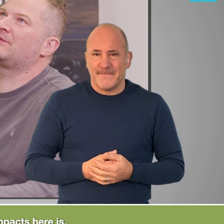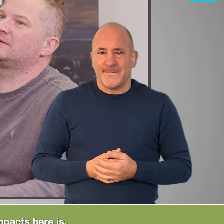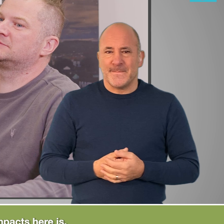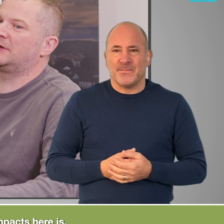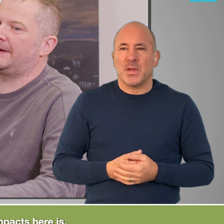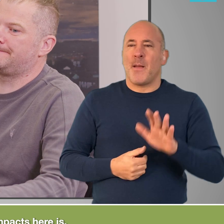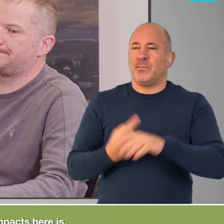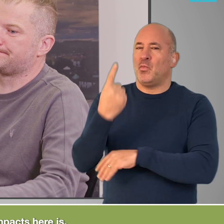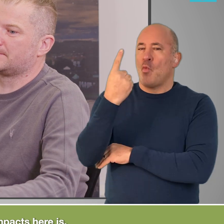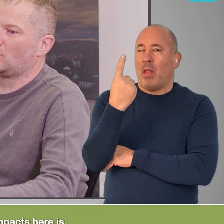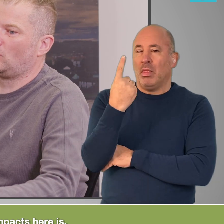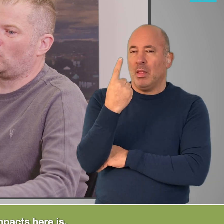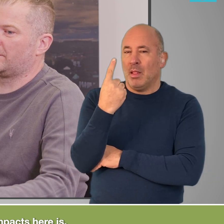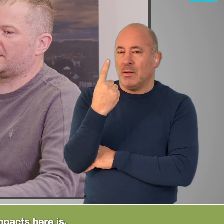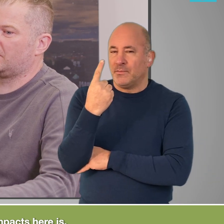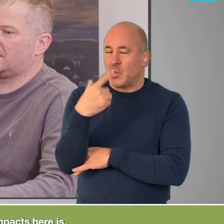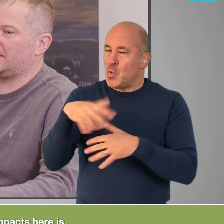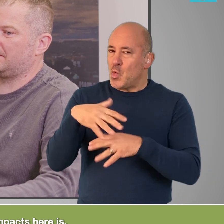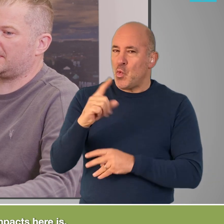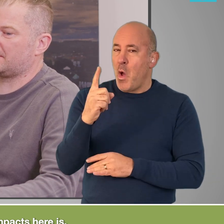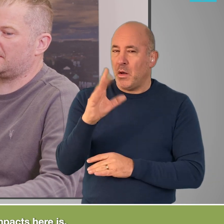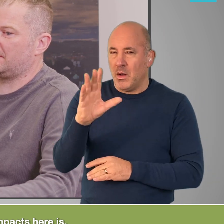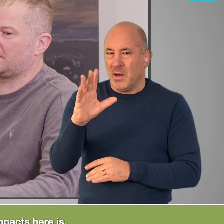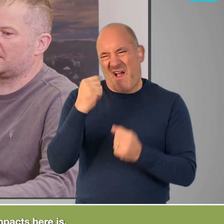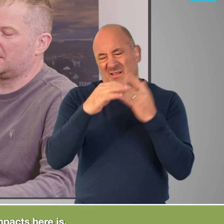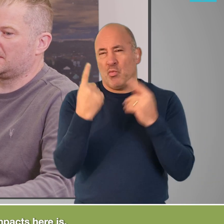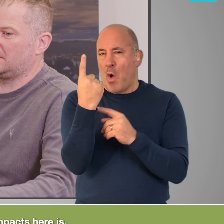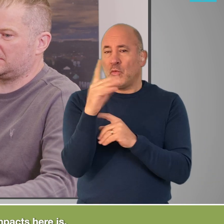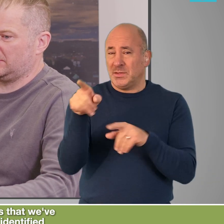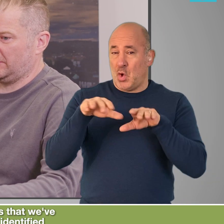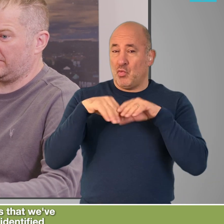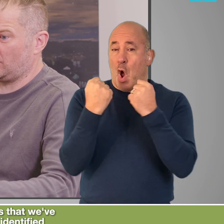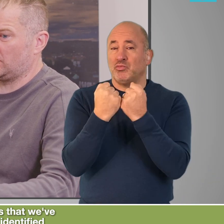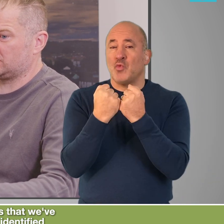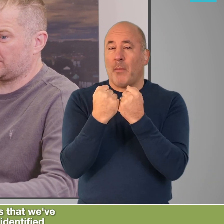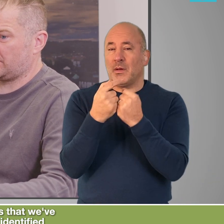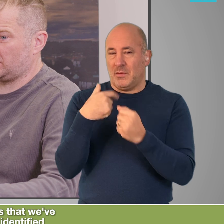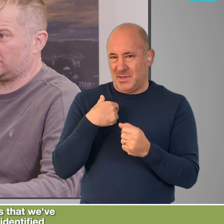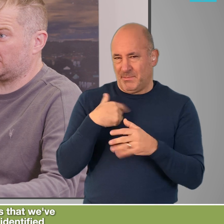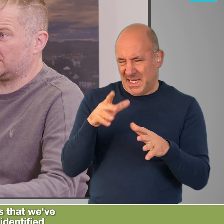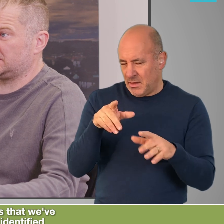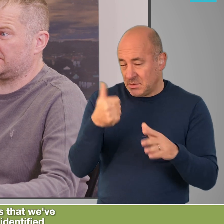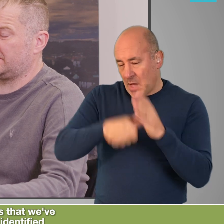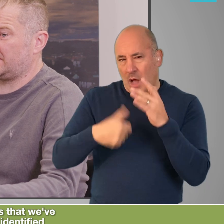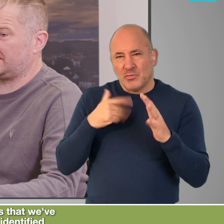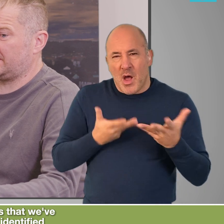I think one of the key impacts here is, and these workshops that we've done initially have identified